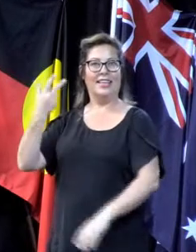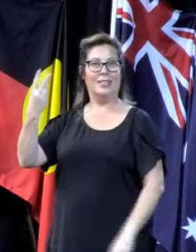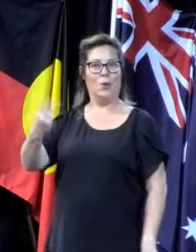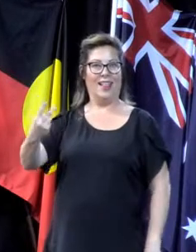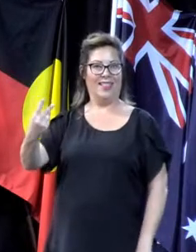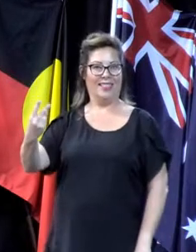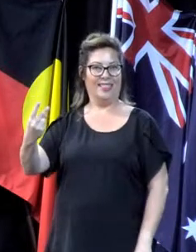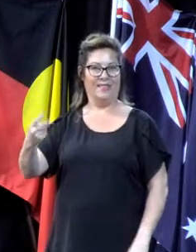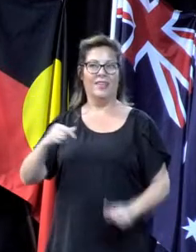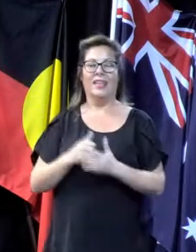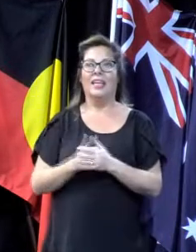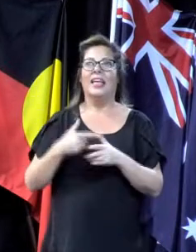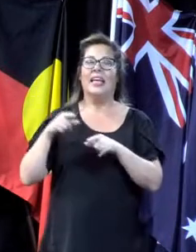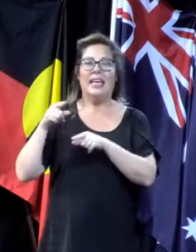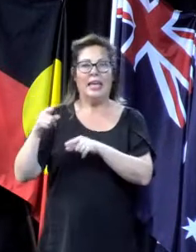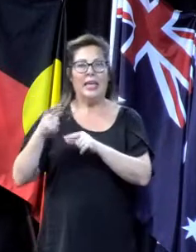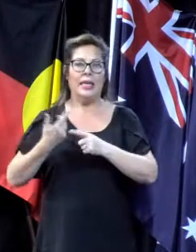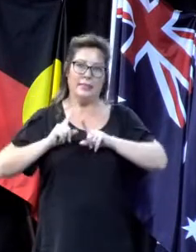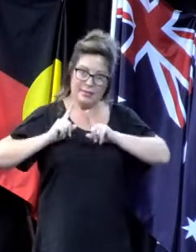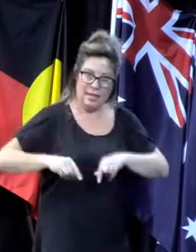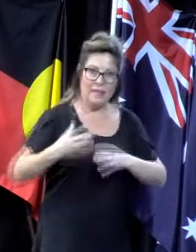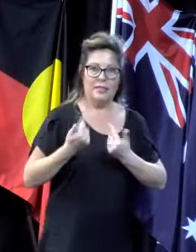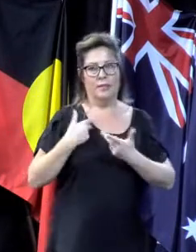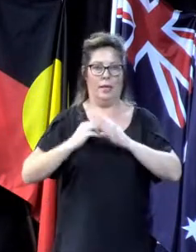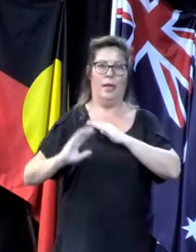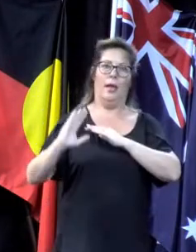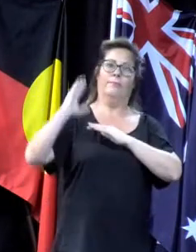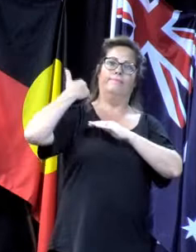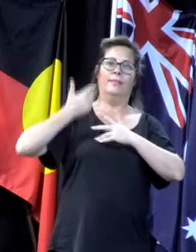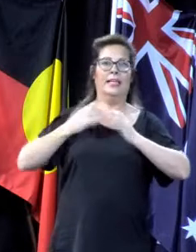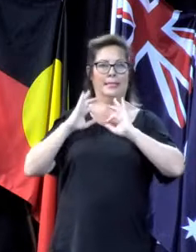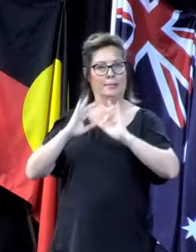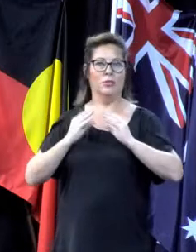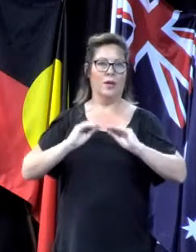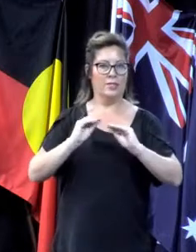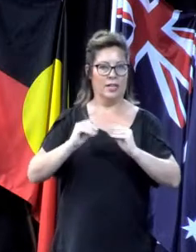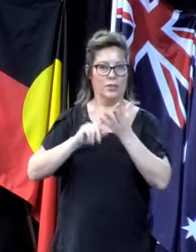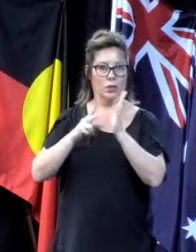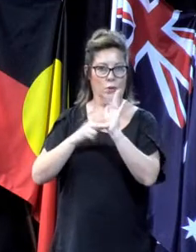our pre-existing Special Education Unit but, then, transitioned in 2015